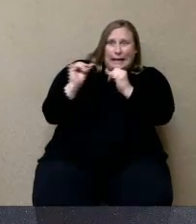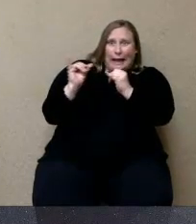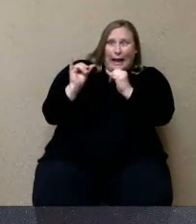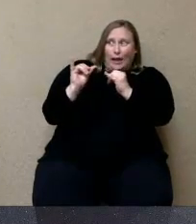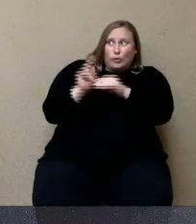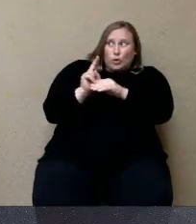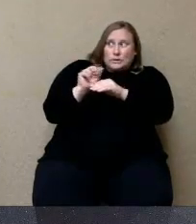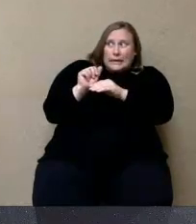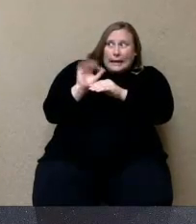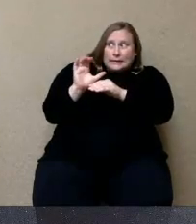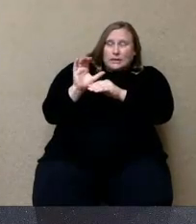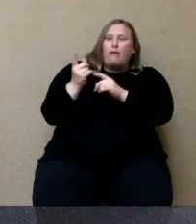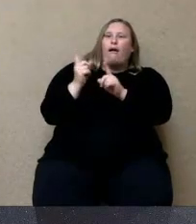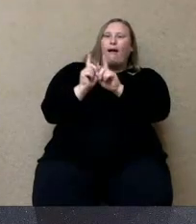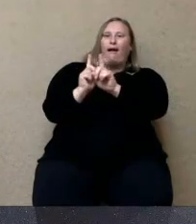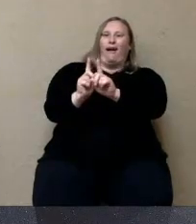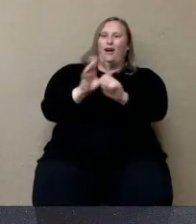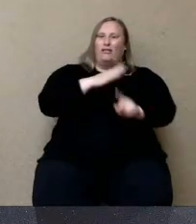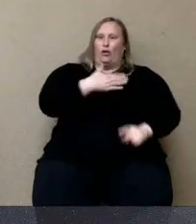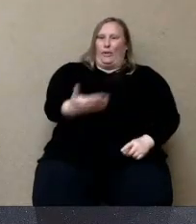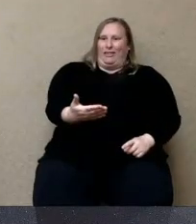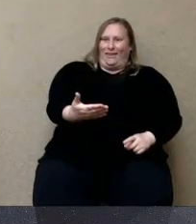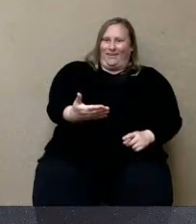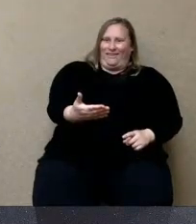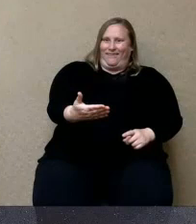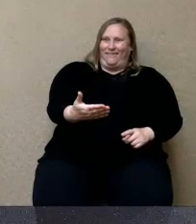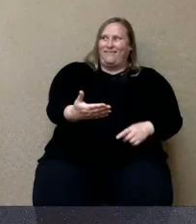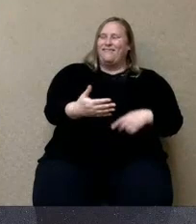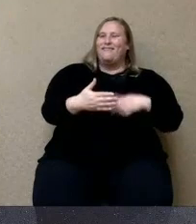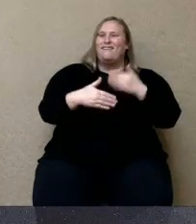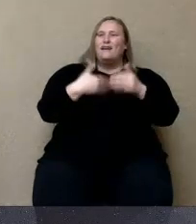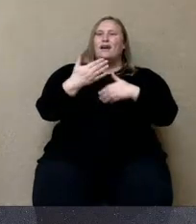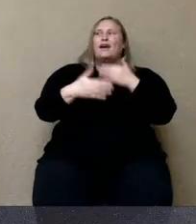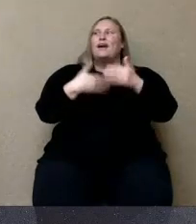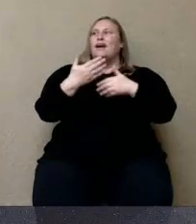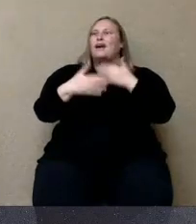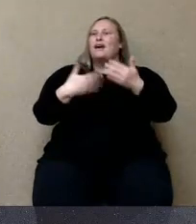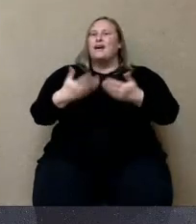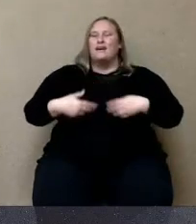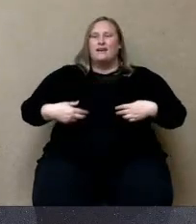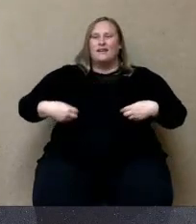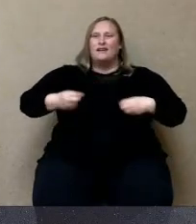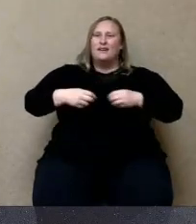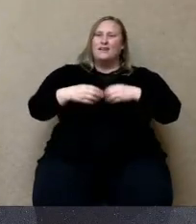then after some time as they get more comfortable using it with a peer who's also using the same, then they become